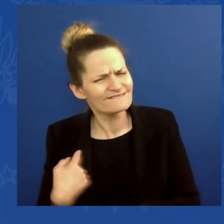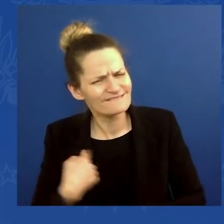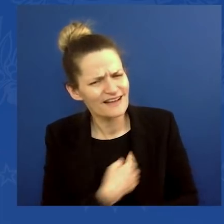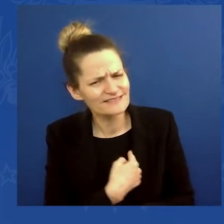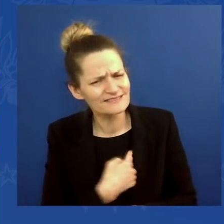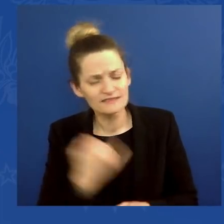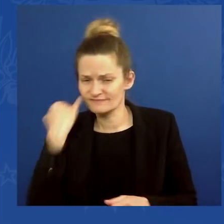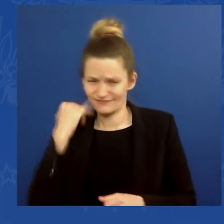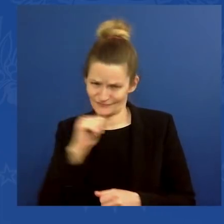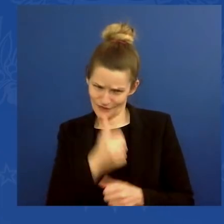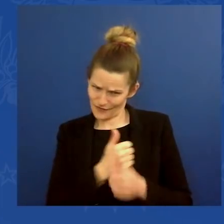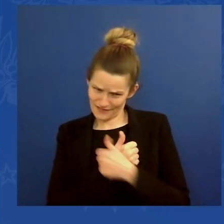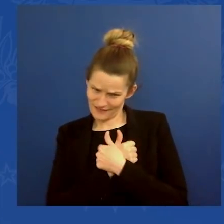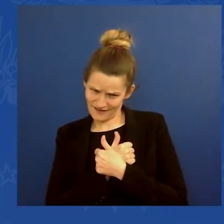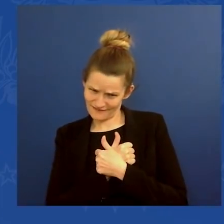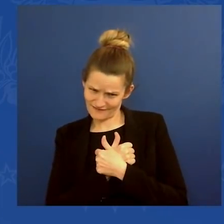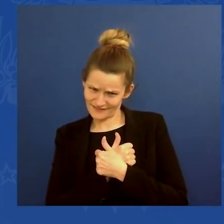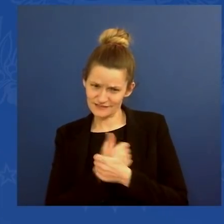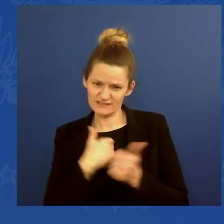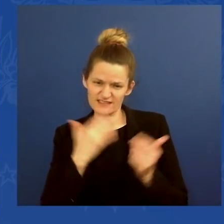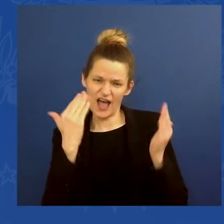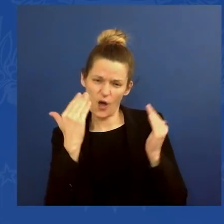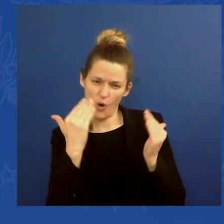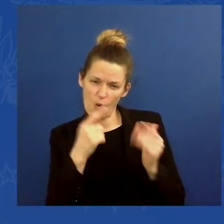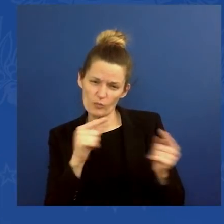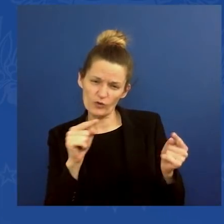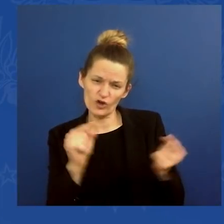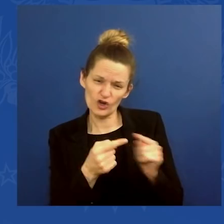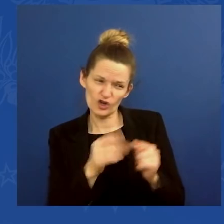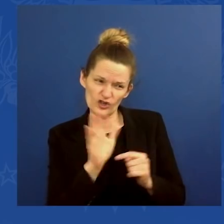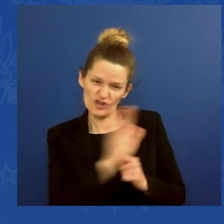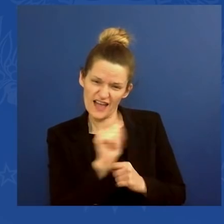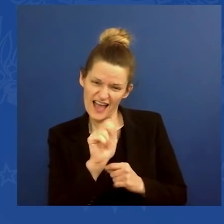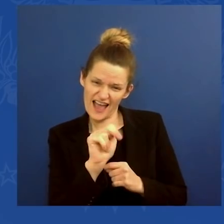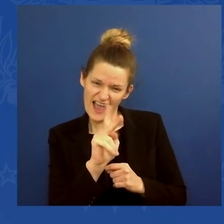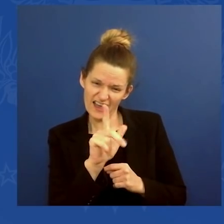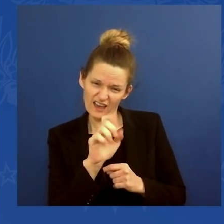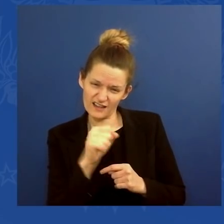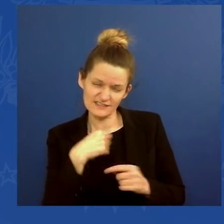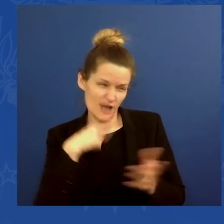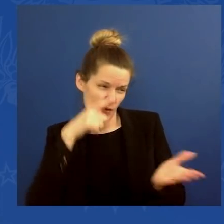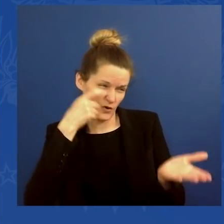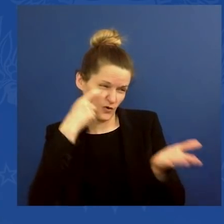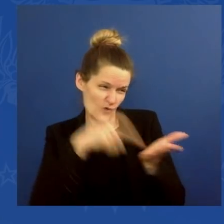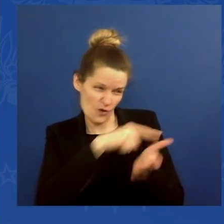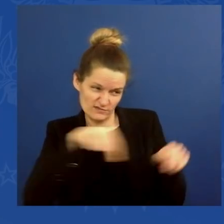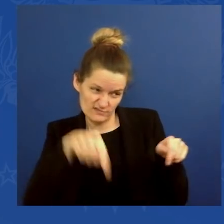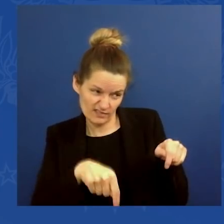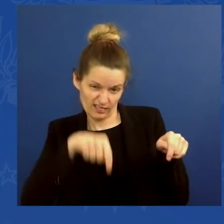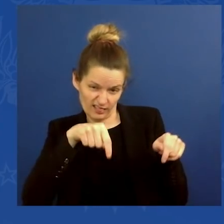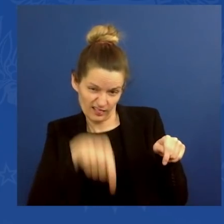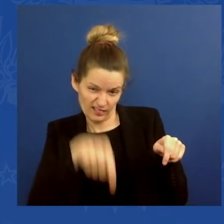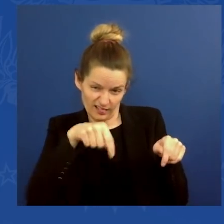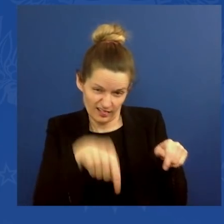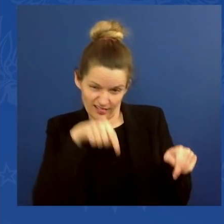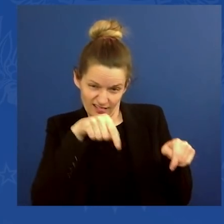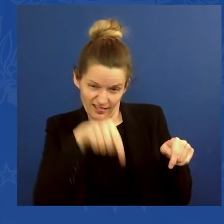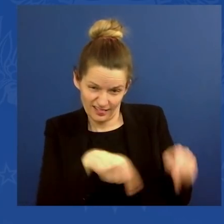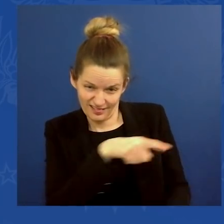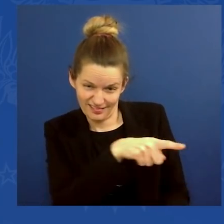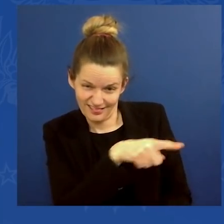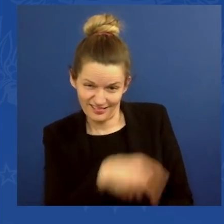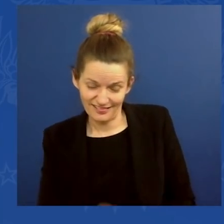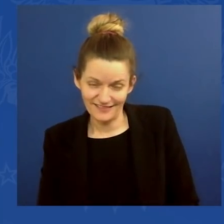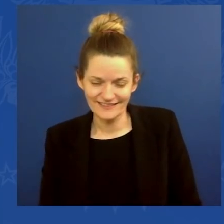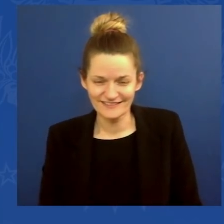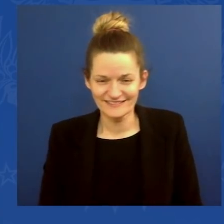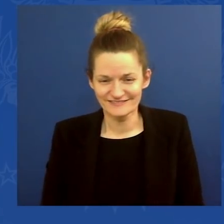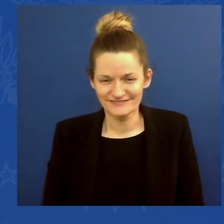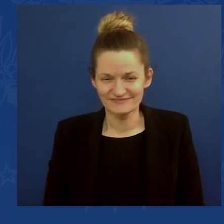so we know they're coming by their limp."